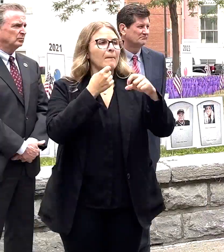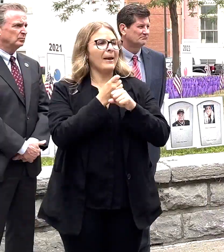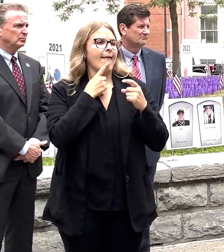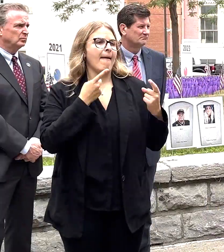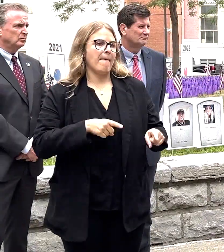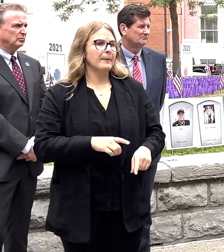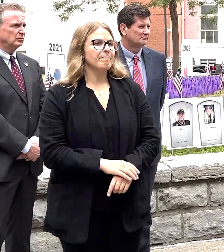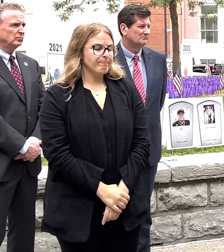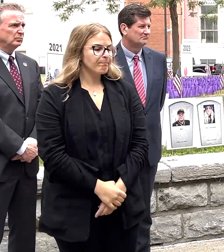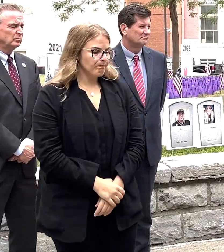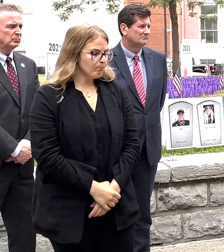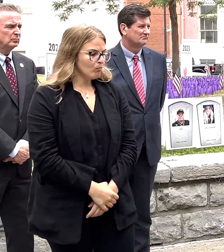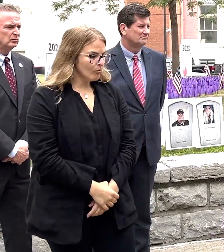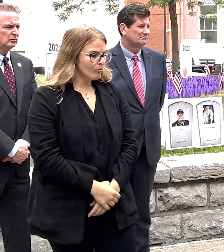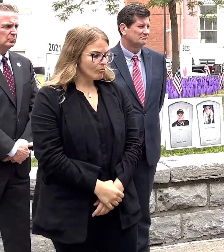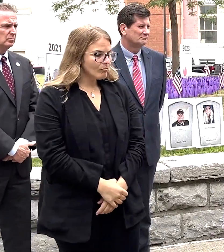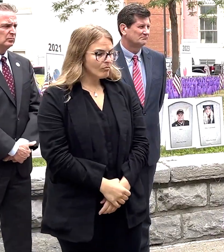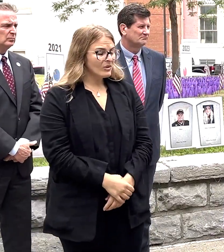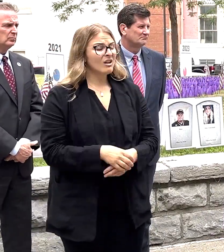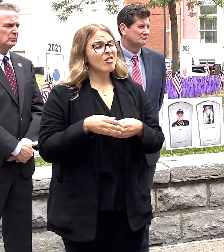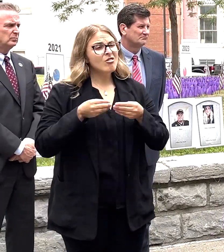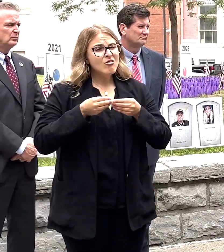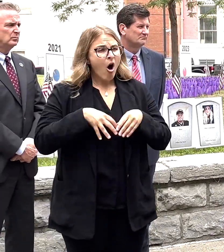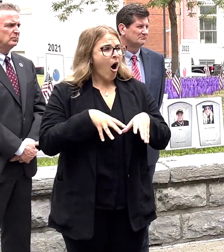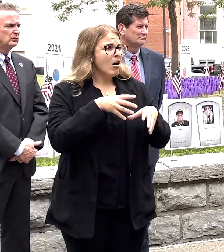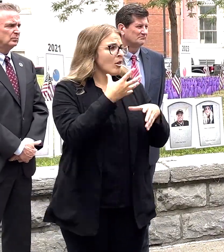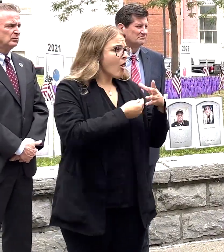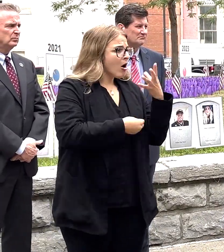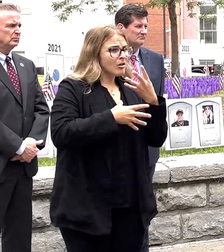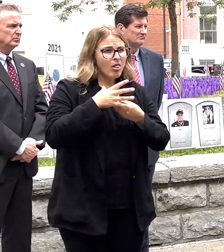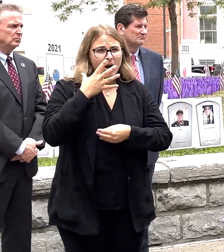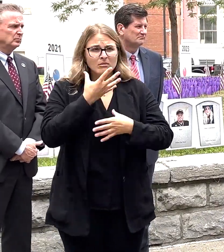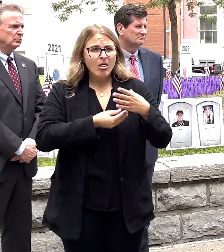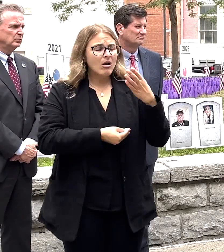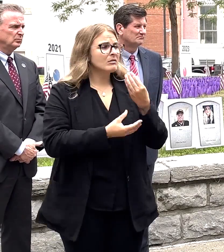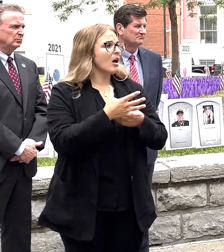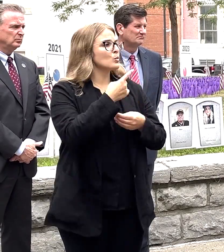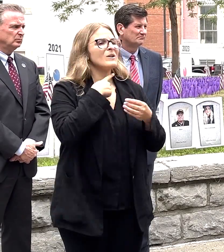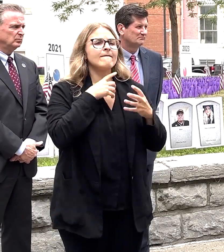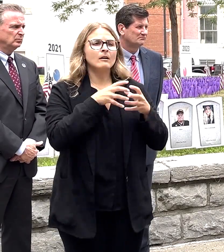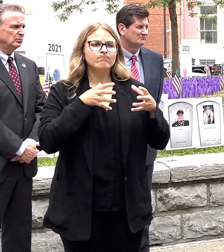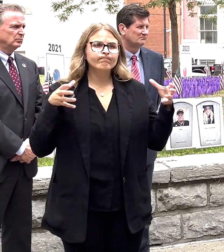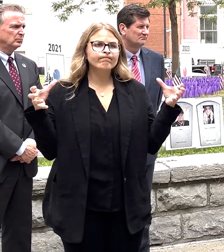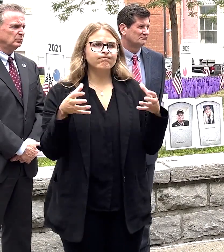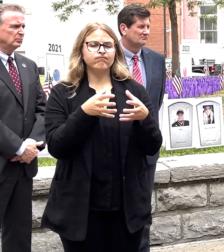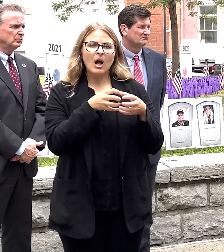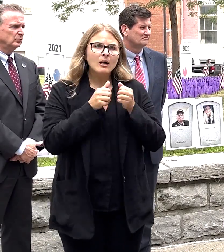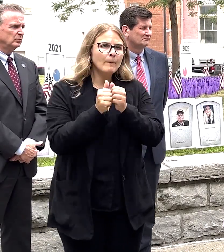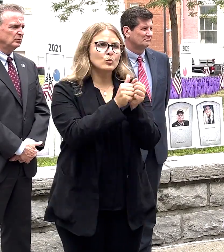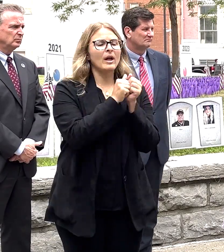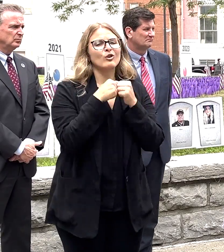And in the wake of all these losses, we have all come together to save the other families from these terrible losses.